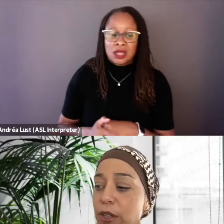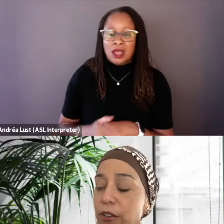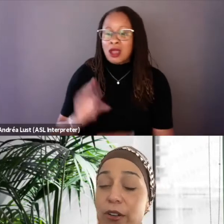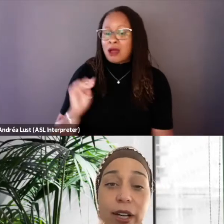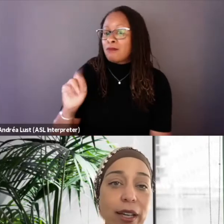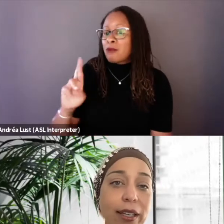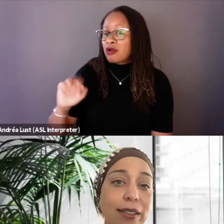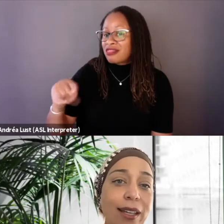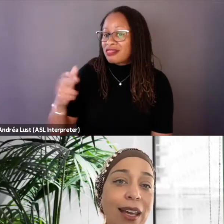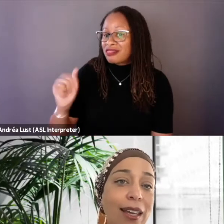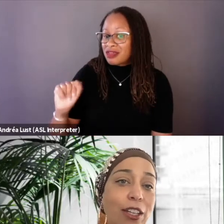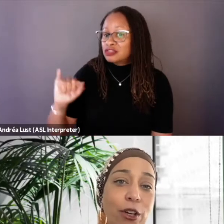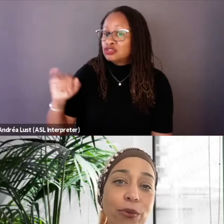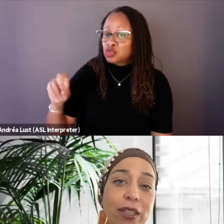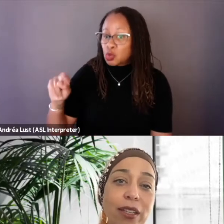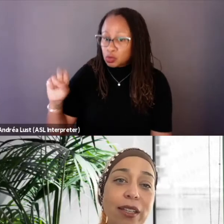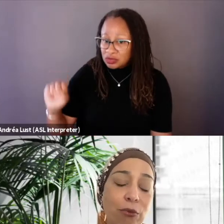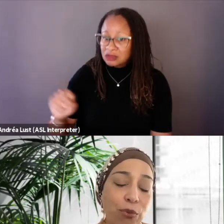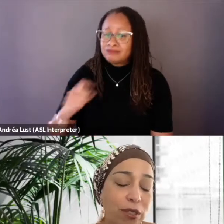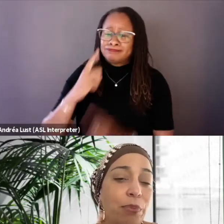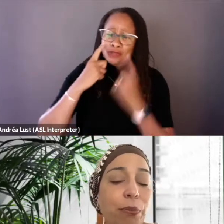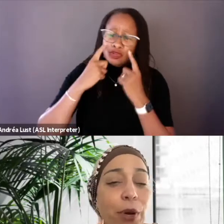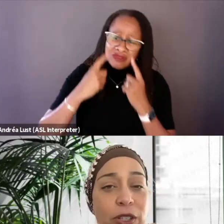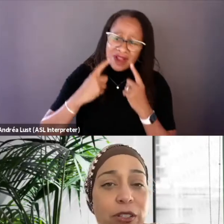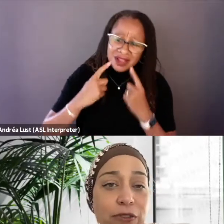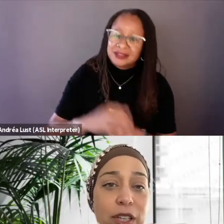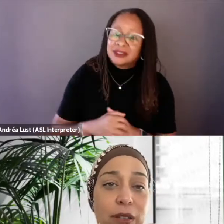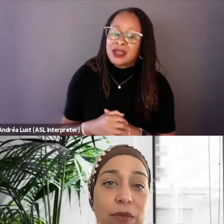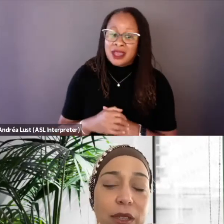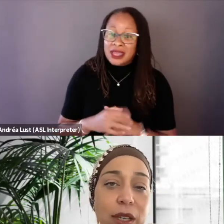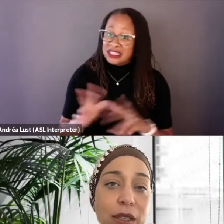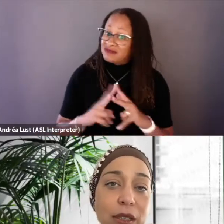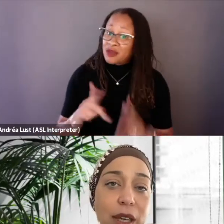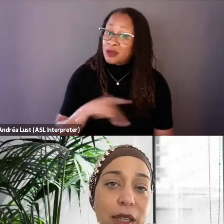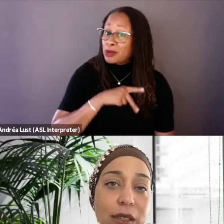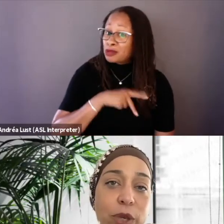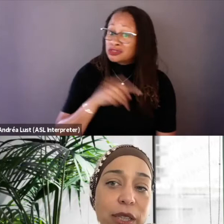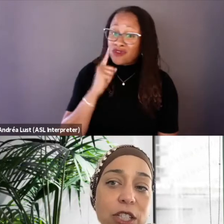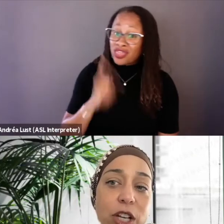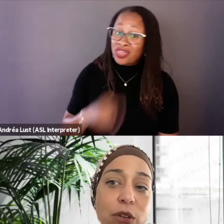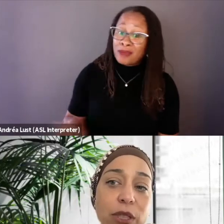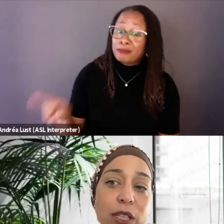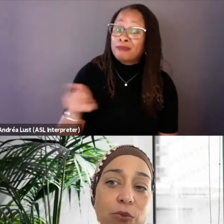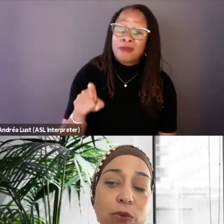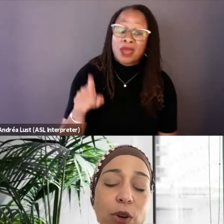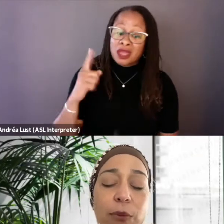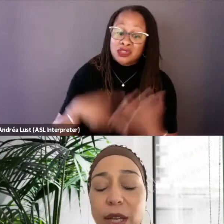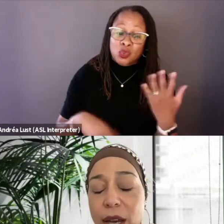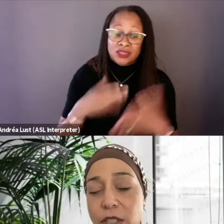they are crying and, you know, deeply personal for them. What they shared with us was well beyond